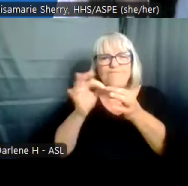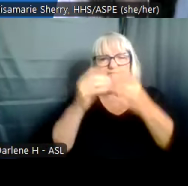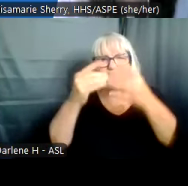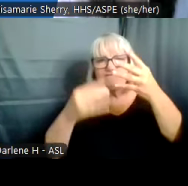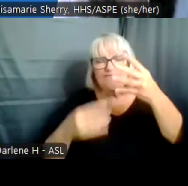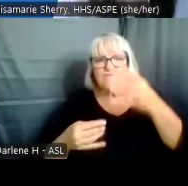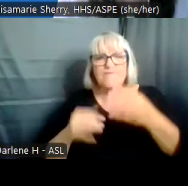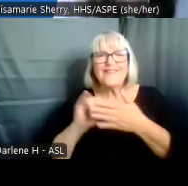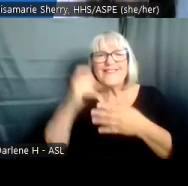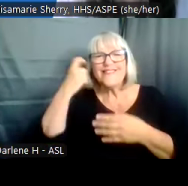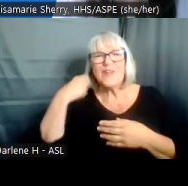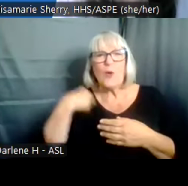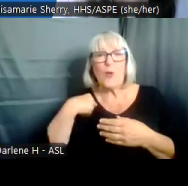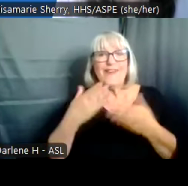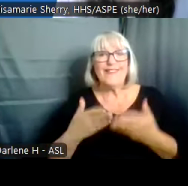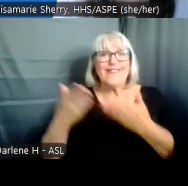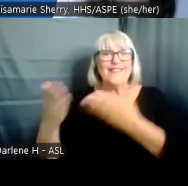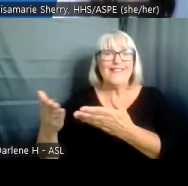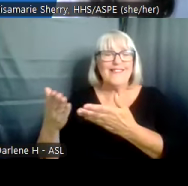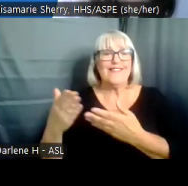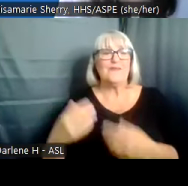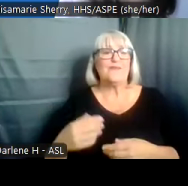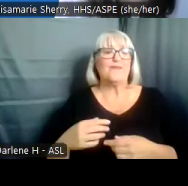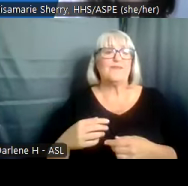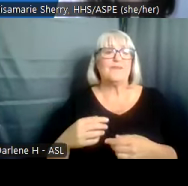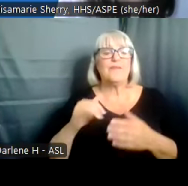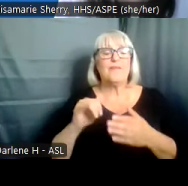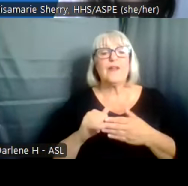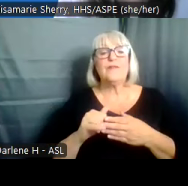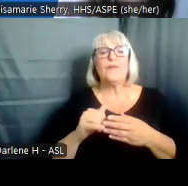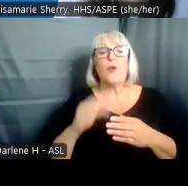discussed today. An additional forthcoming resource is that